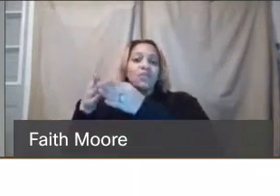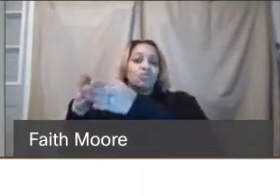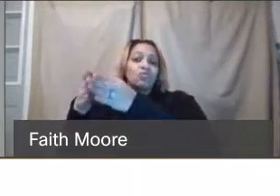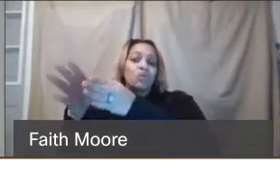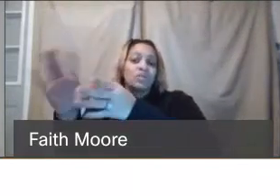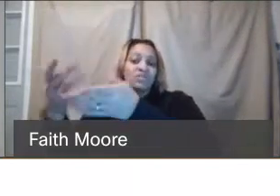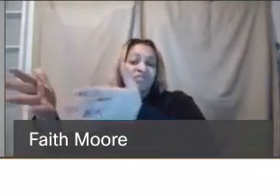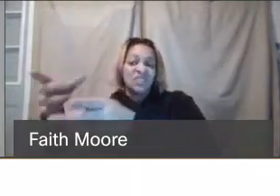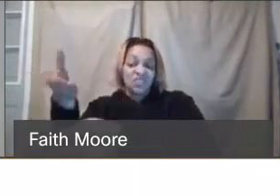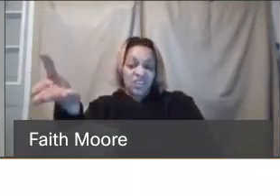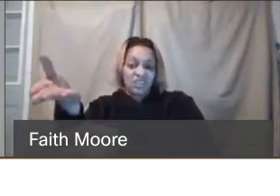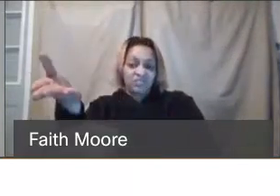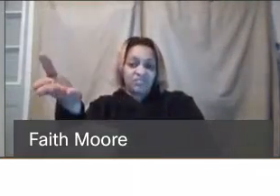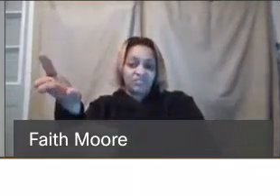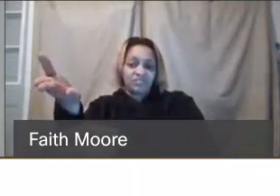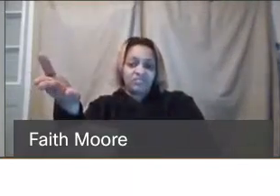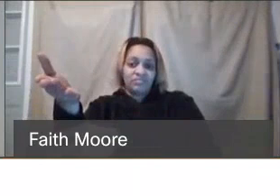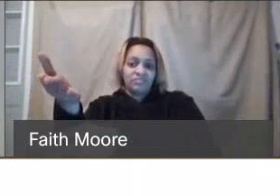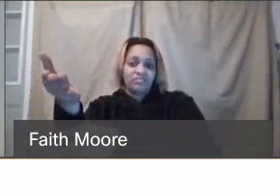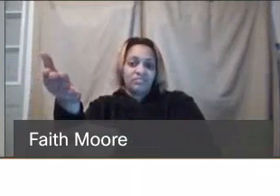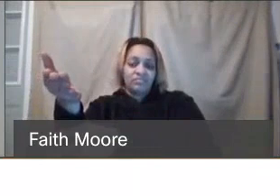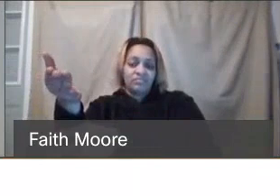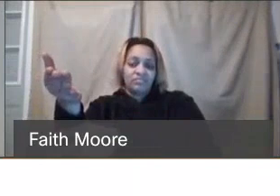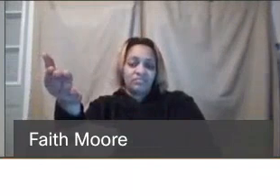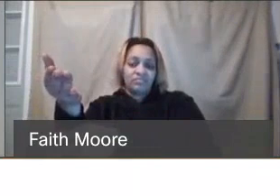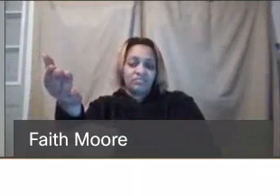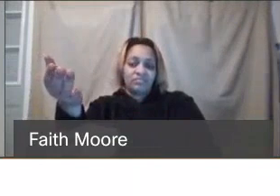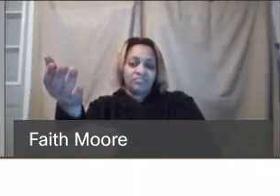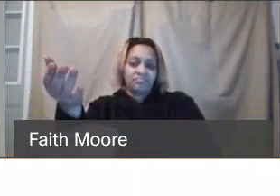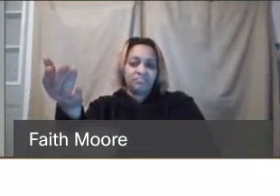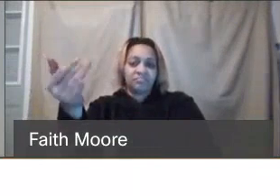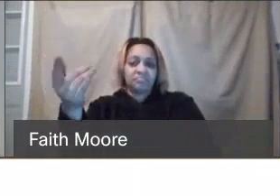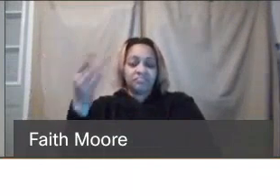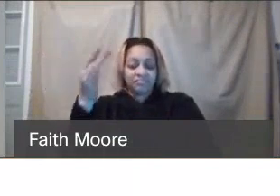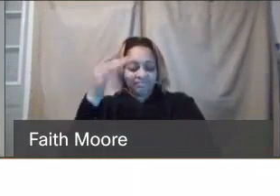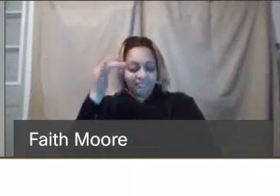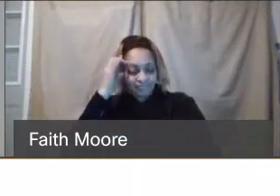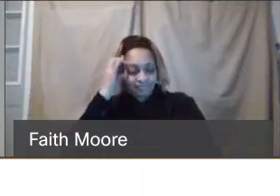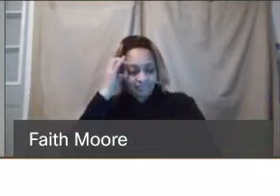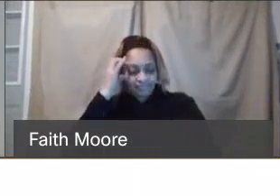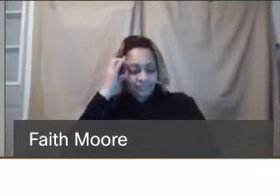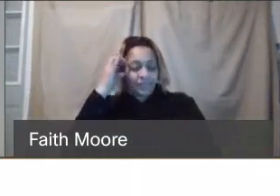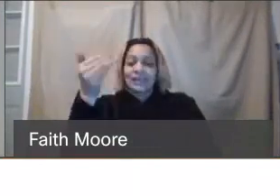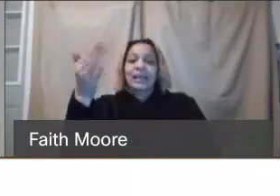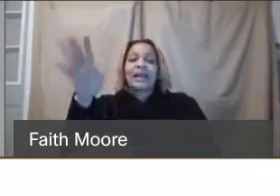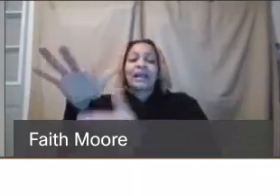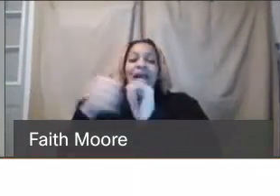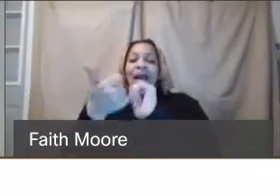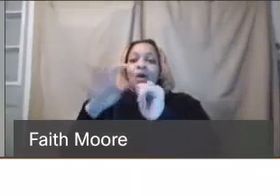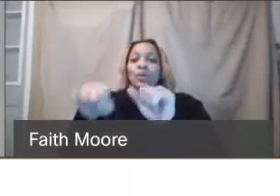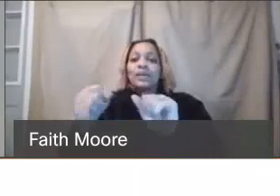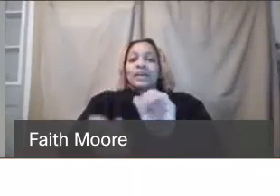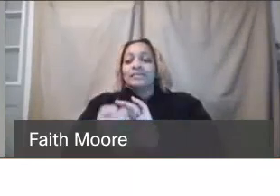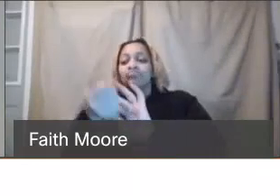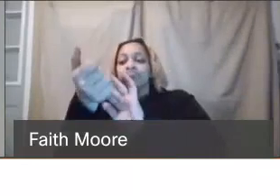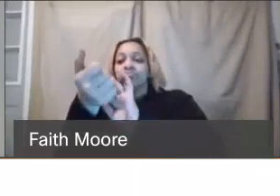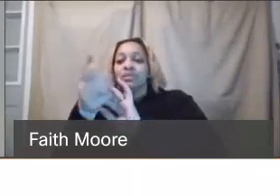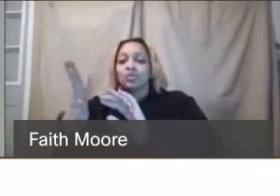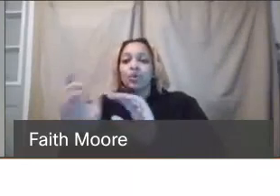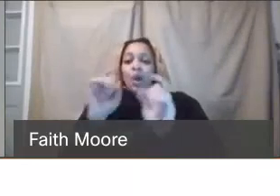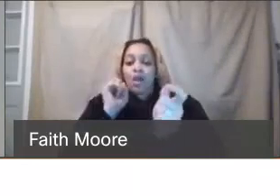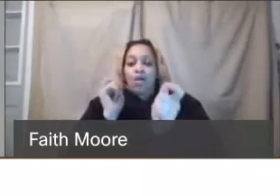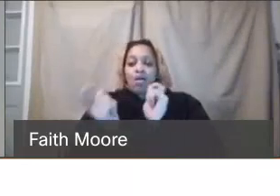Uh, and considering those assets and how they can remove to accommodate a cycle track.